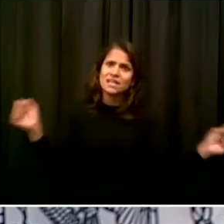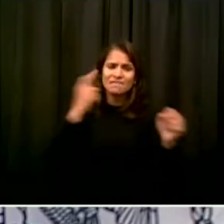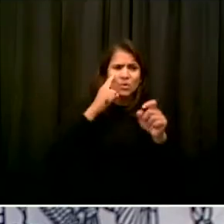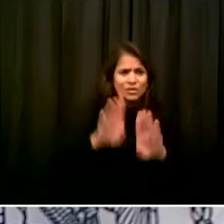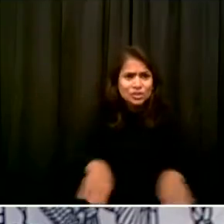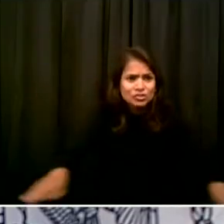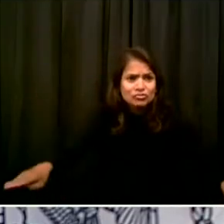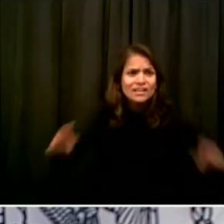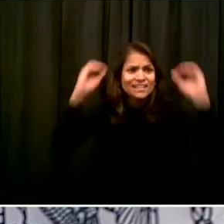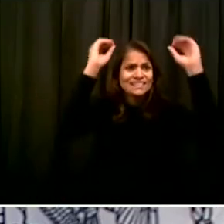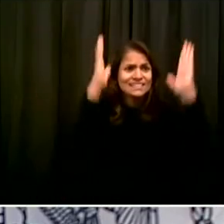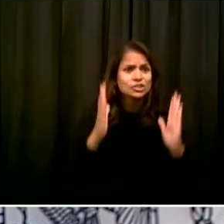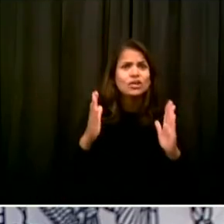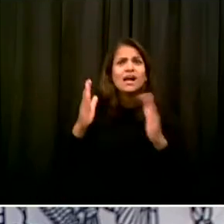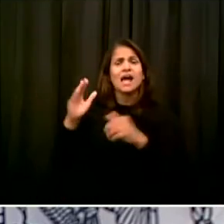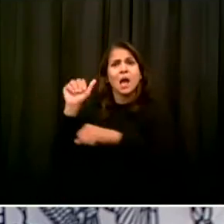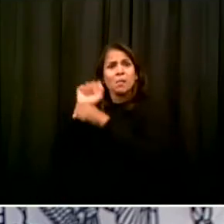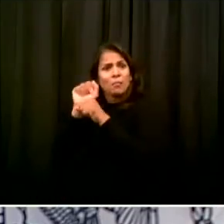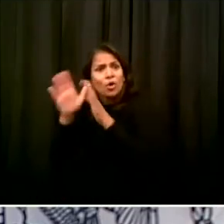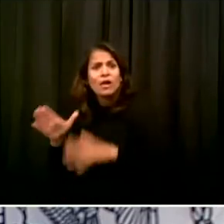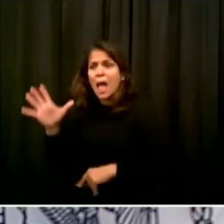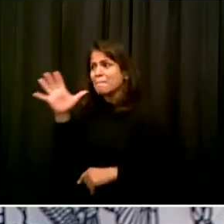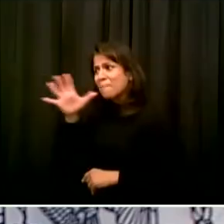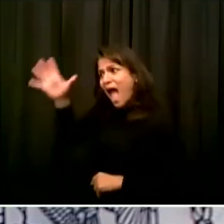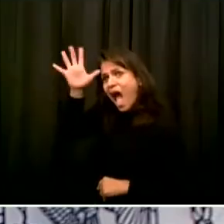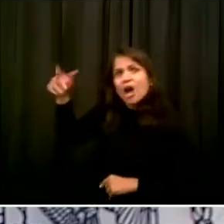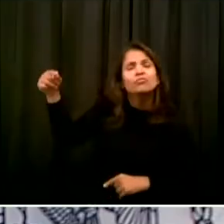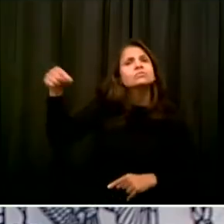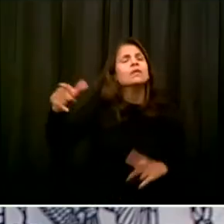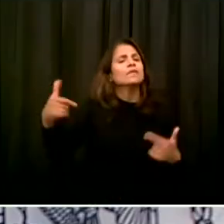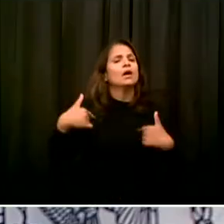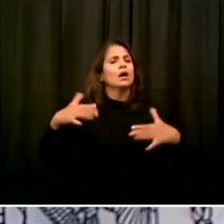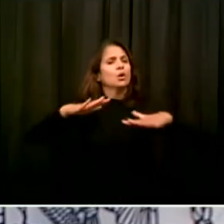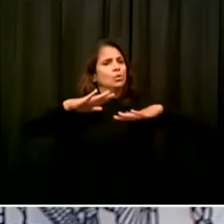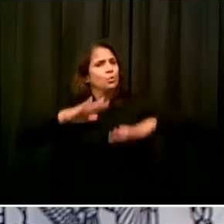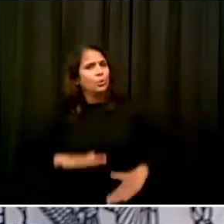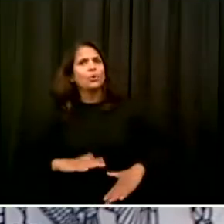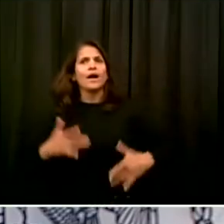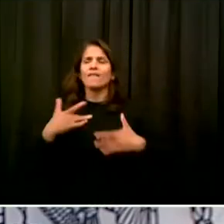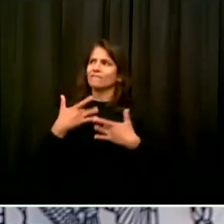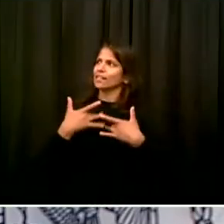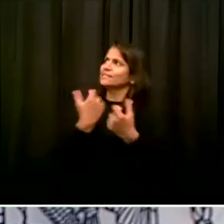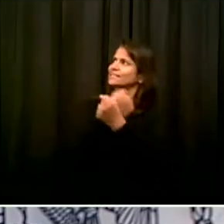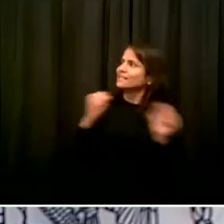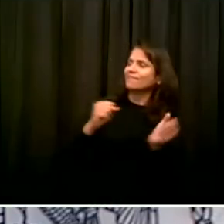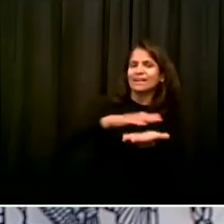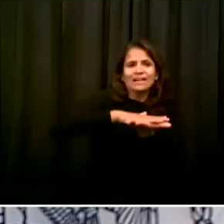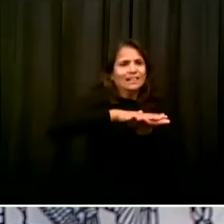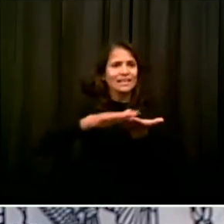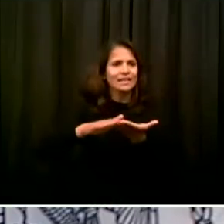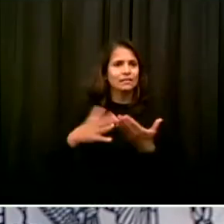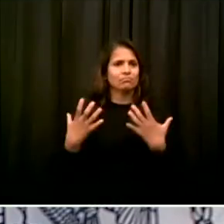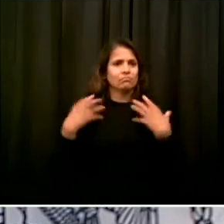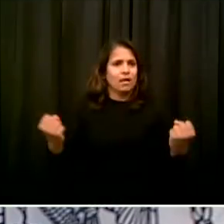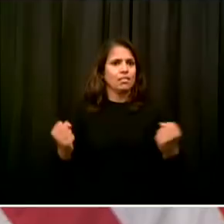VENTILIATON, TO TAKE CARE OF THE HEALTH AND SAFETY OF OUR CHILDREN AND TO